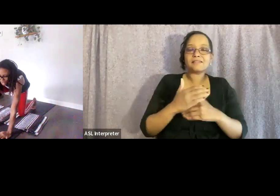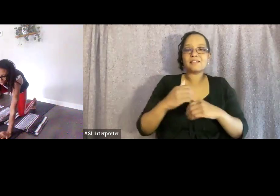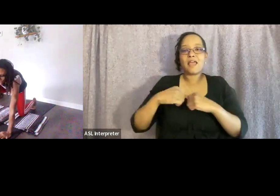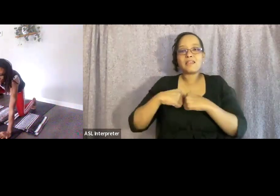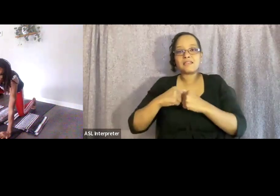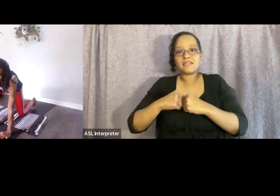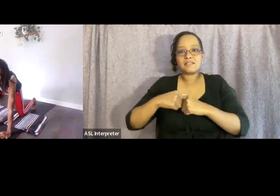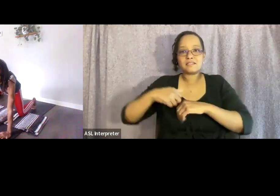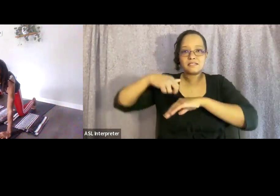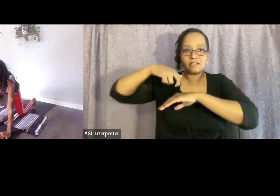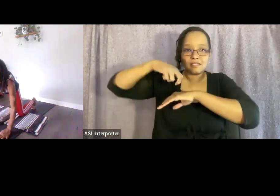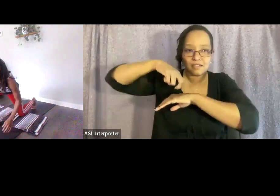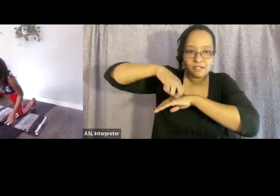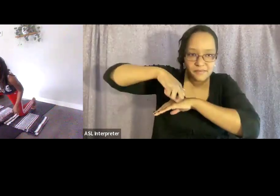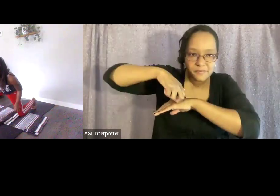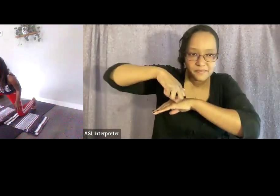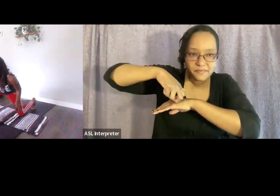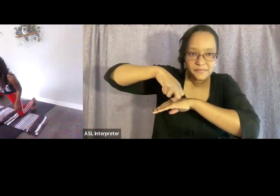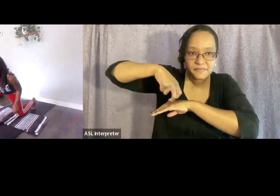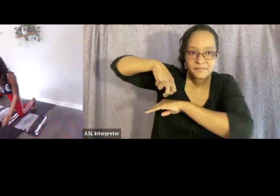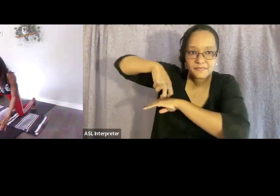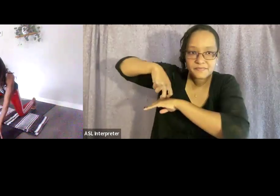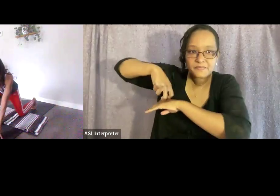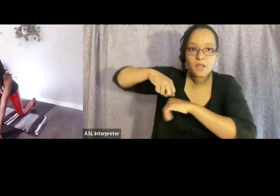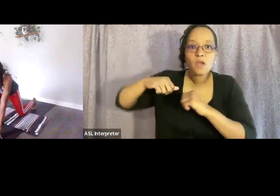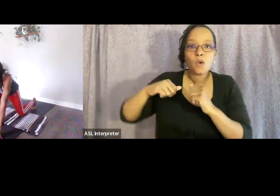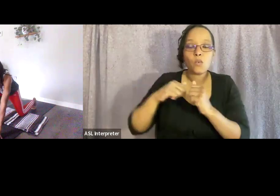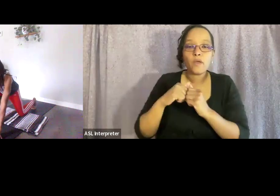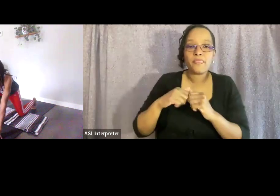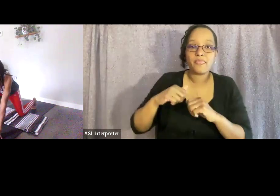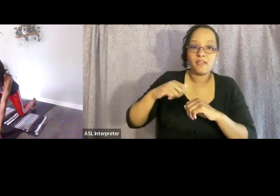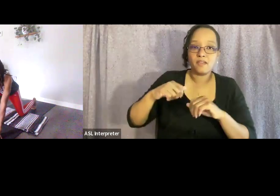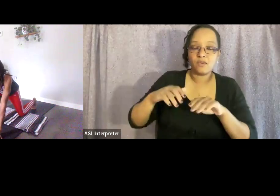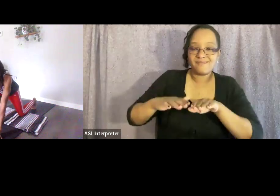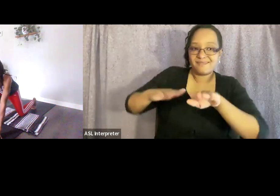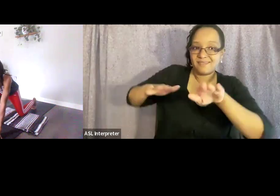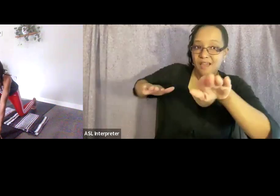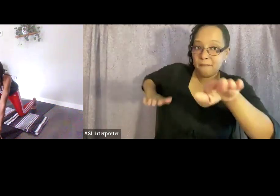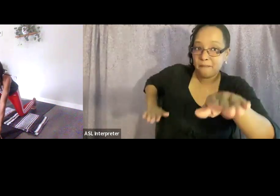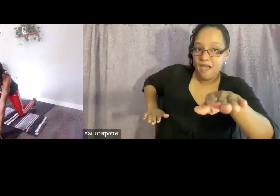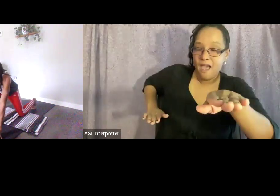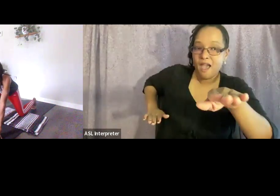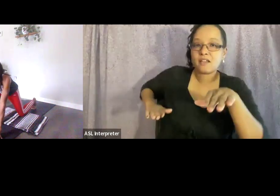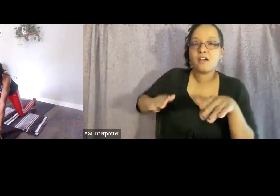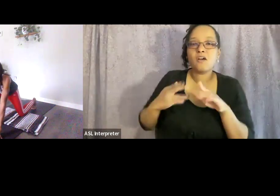or left foot forward with your back knee on the ground. And you can find a runner's lunge for a lunge.